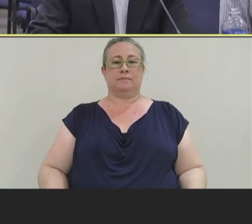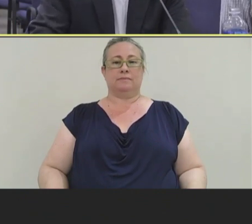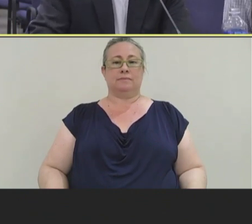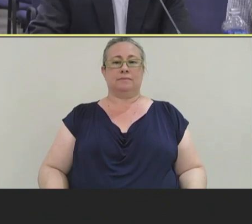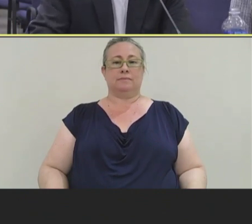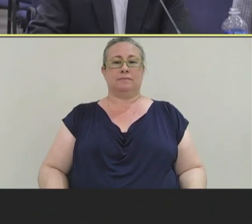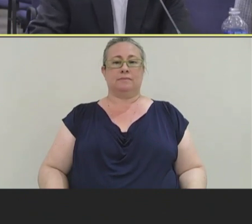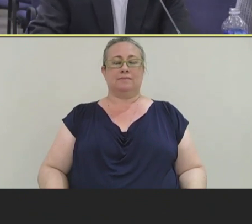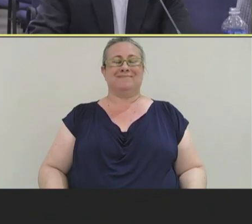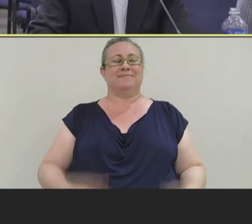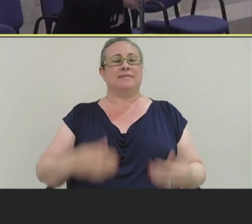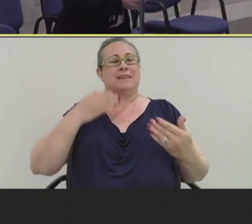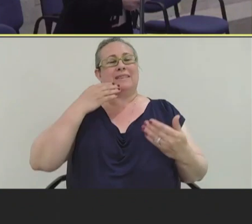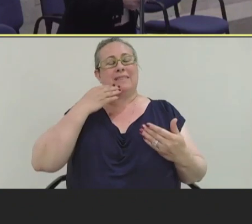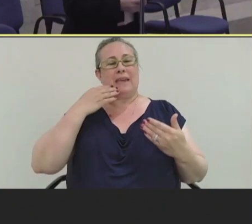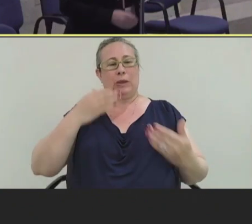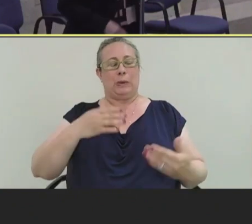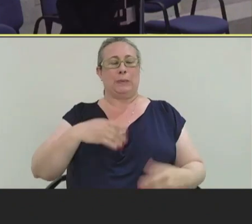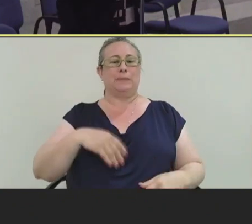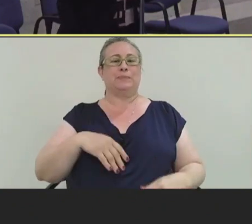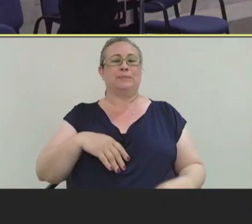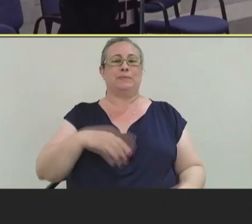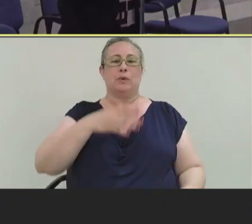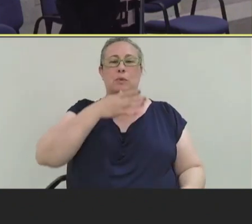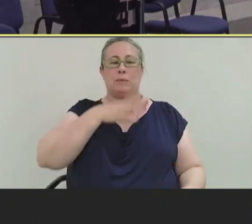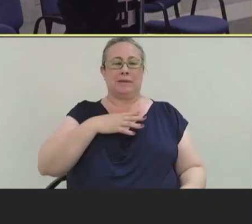Michelle Tregear: All right, thank you. Well, first of all, I want to just say that was an